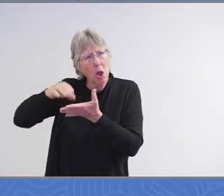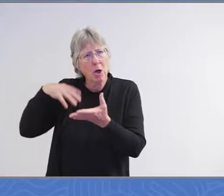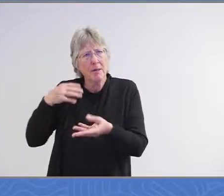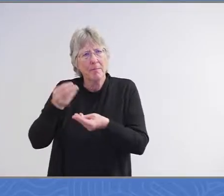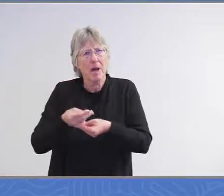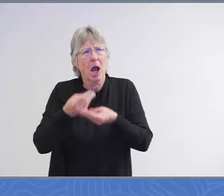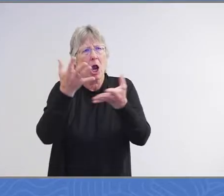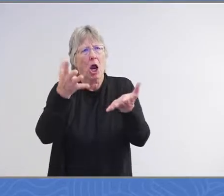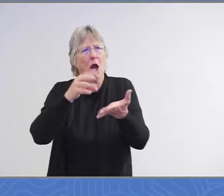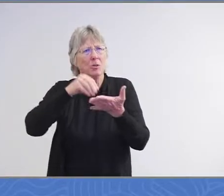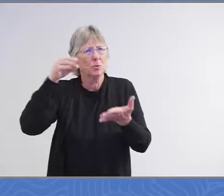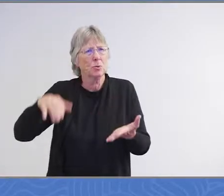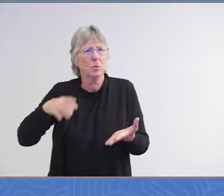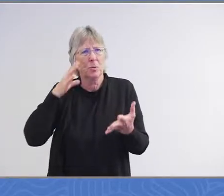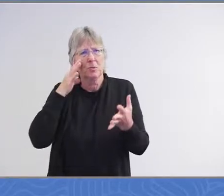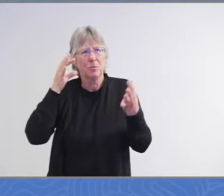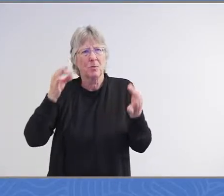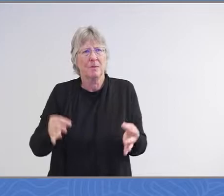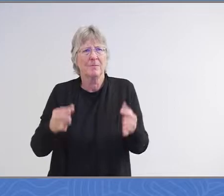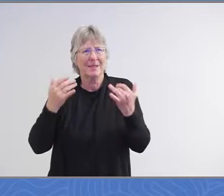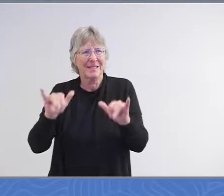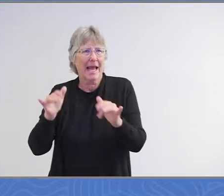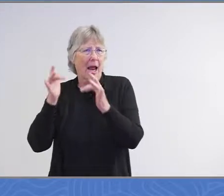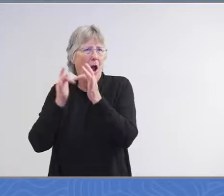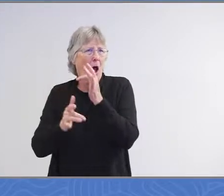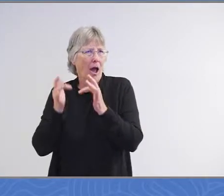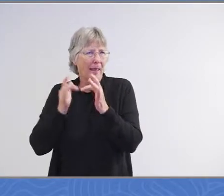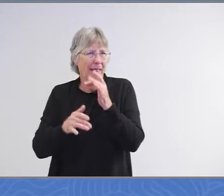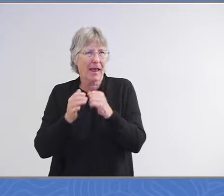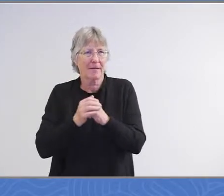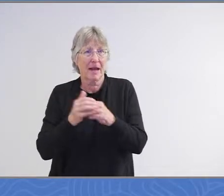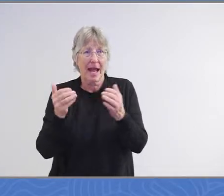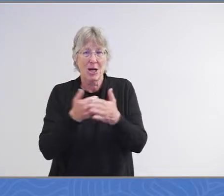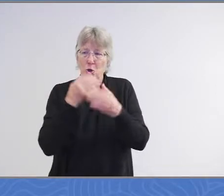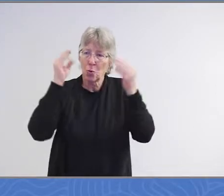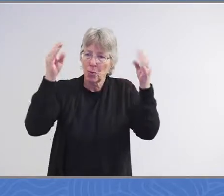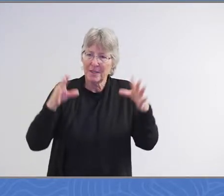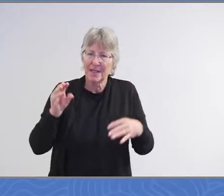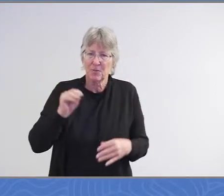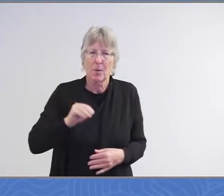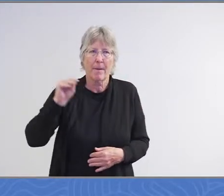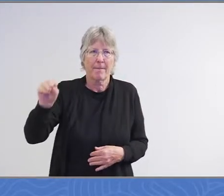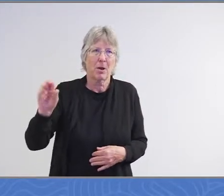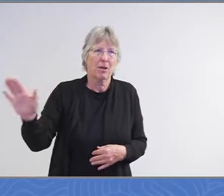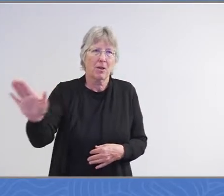whose parents choose to remain online as a new teacher will be assigned to those students.